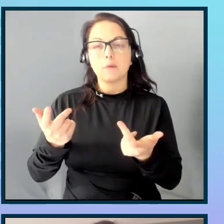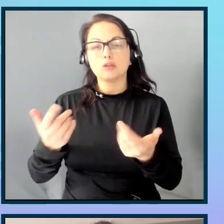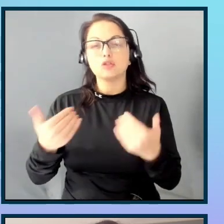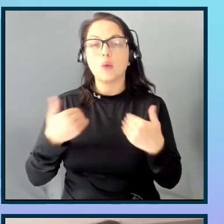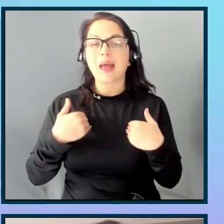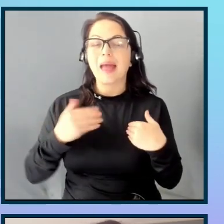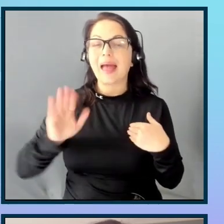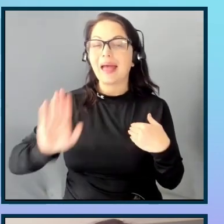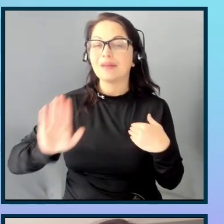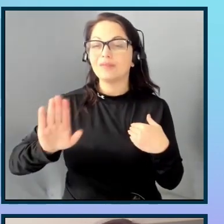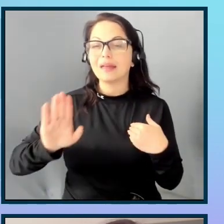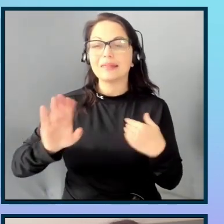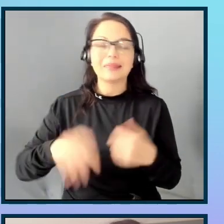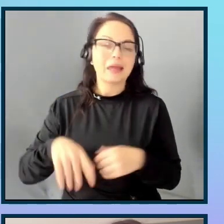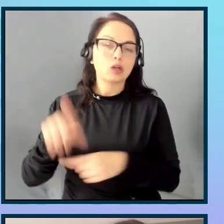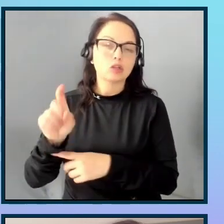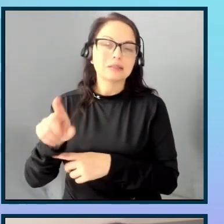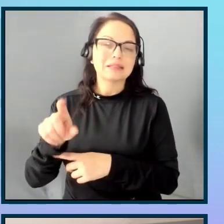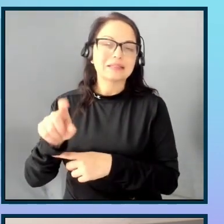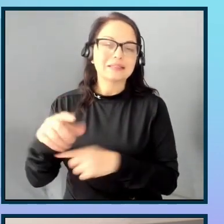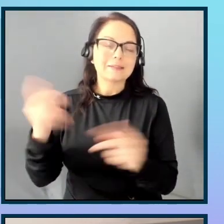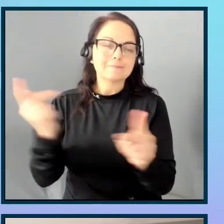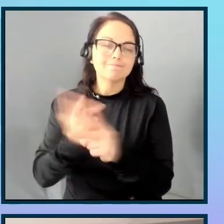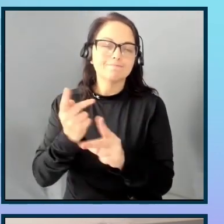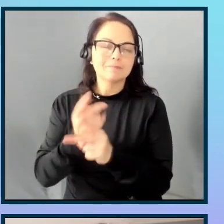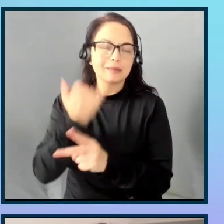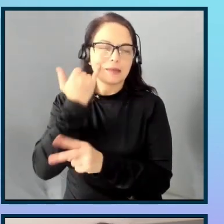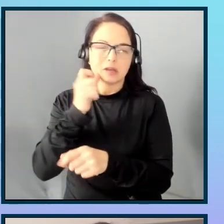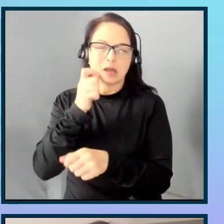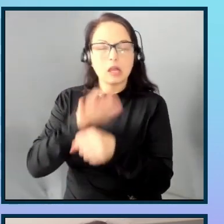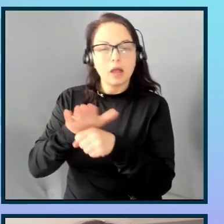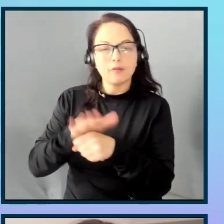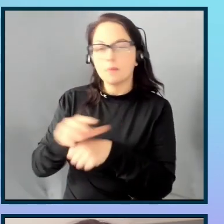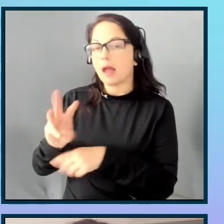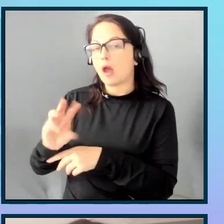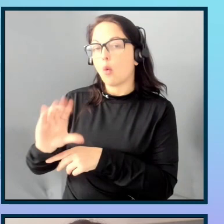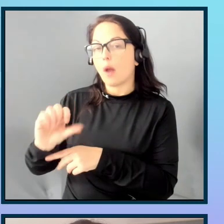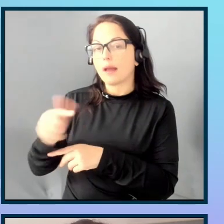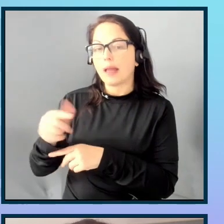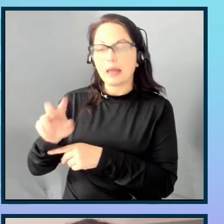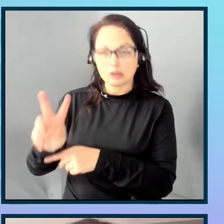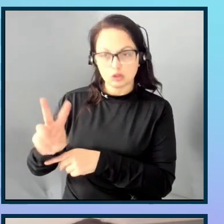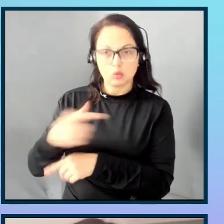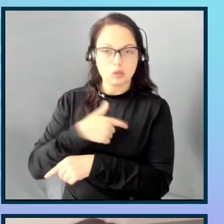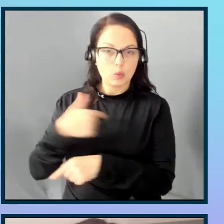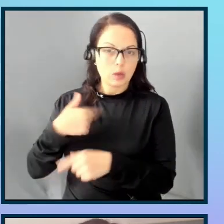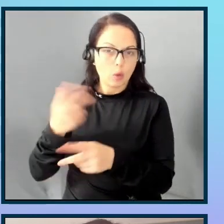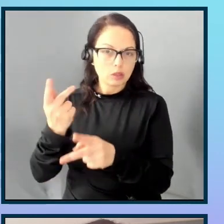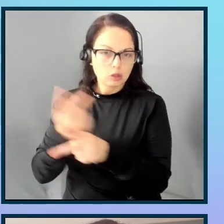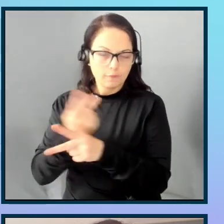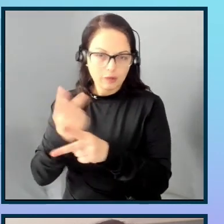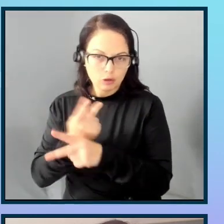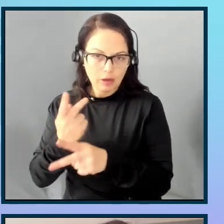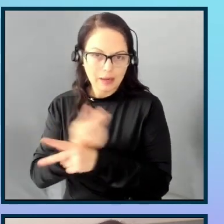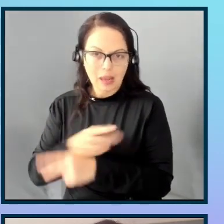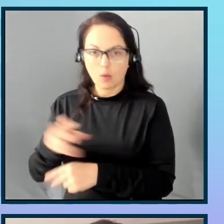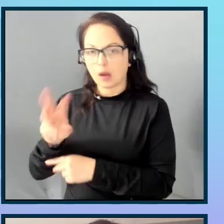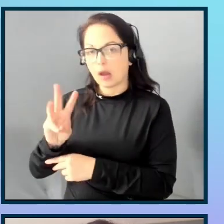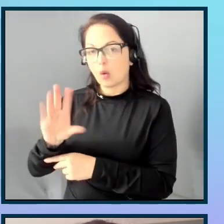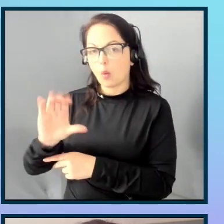if they're not already covered by WCAG 2. So we want to address that in WCAG 3. Additionally,